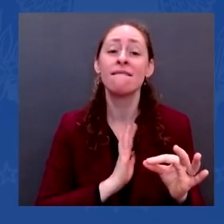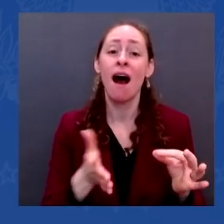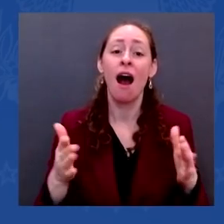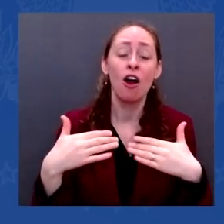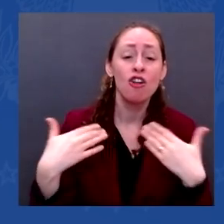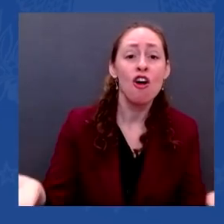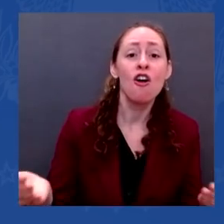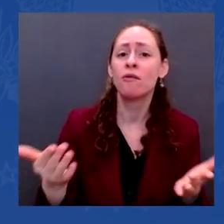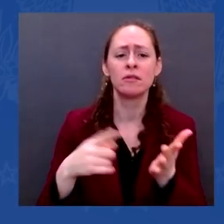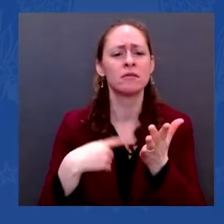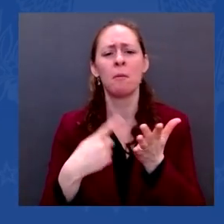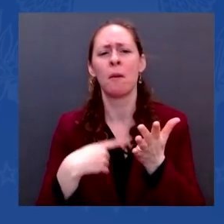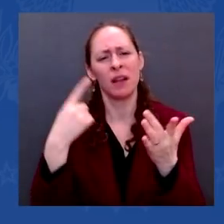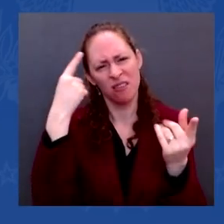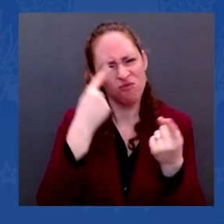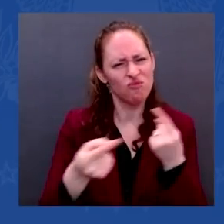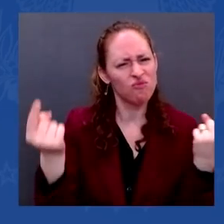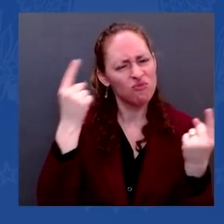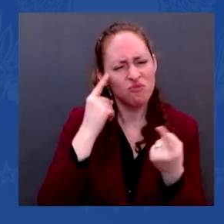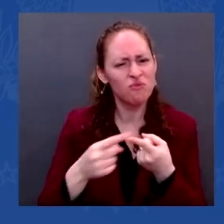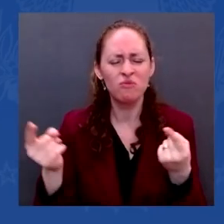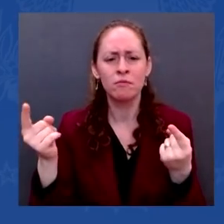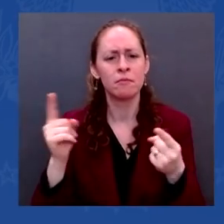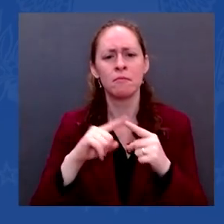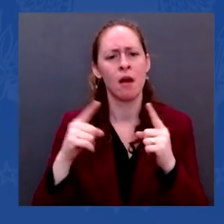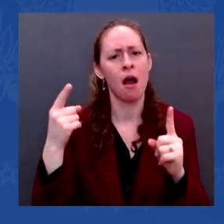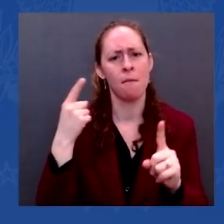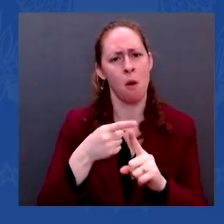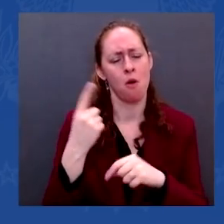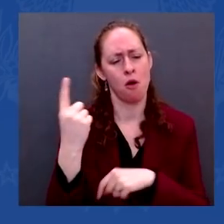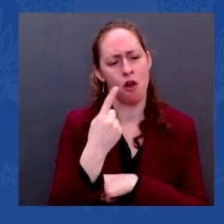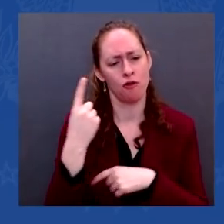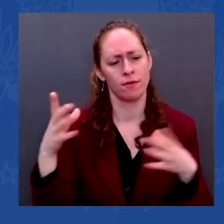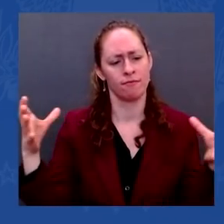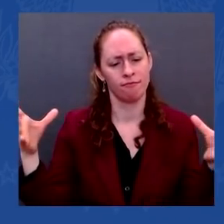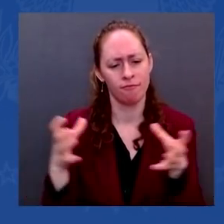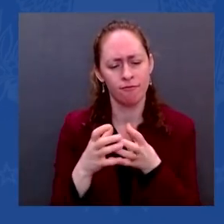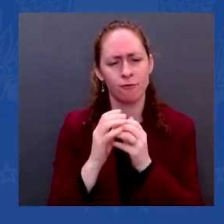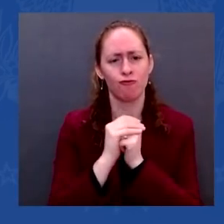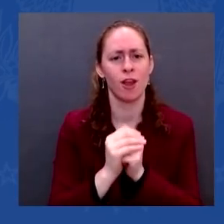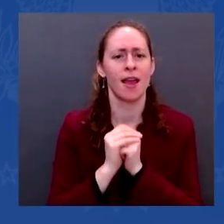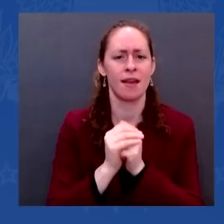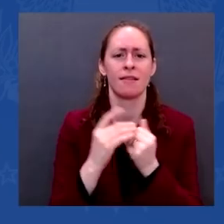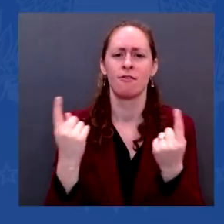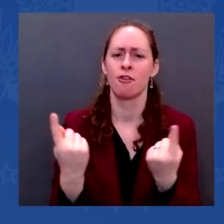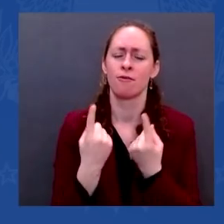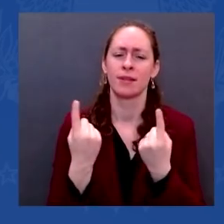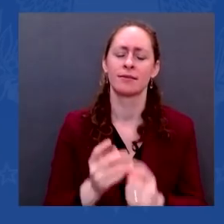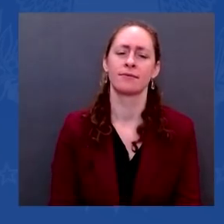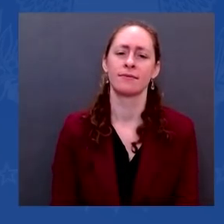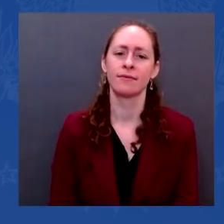and it means everything to us. We pray for our nation as we face an inflection point in our history.